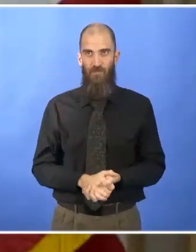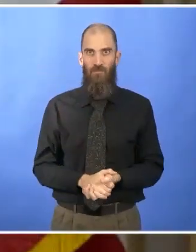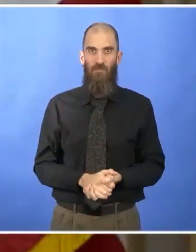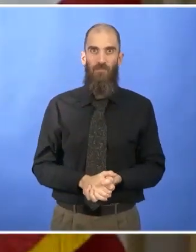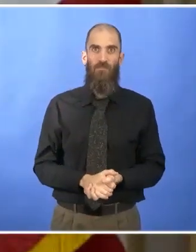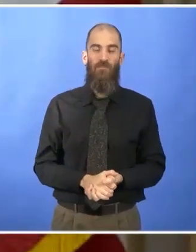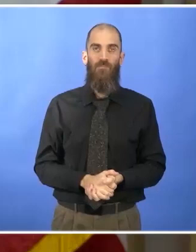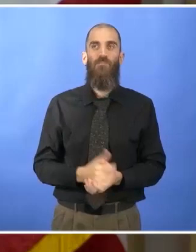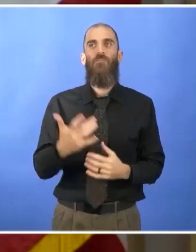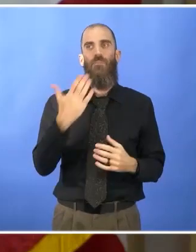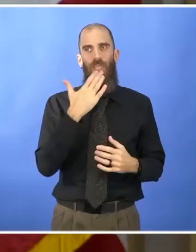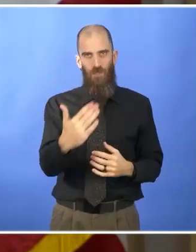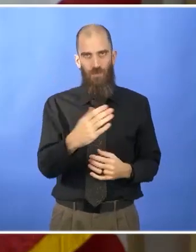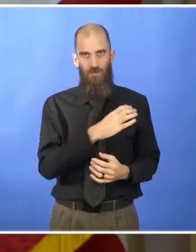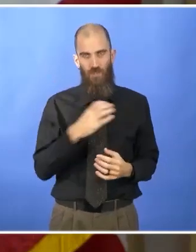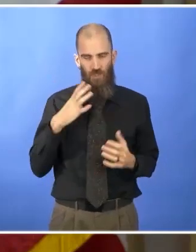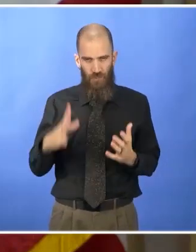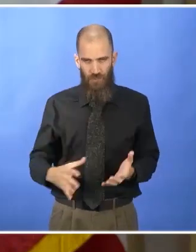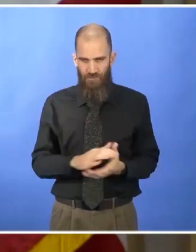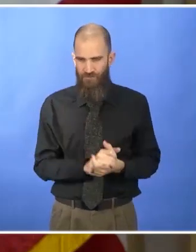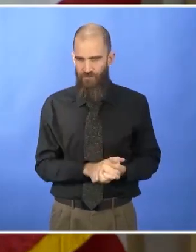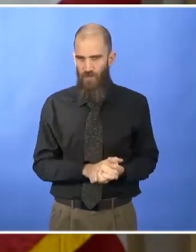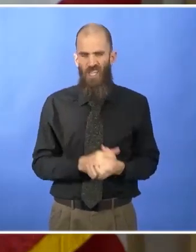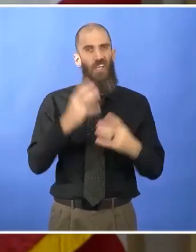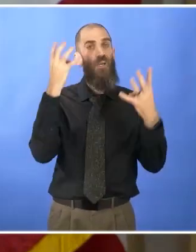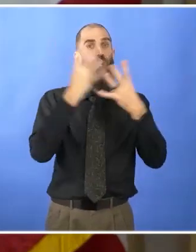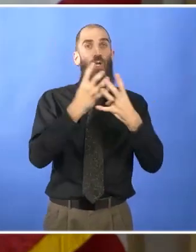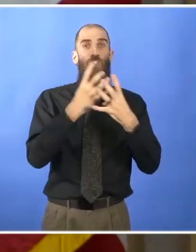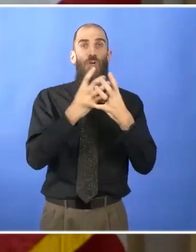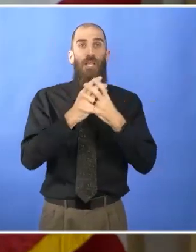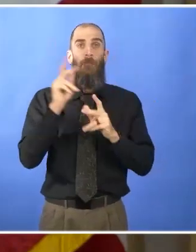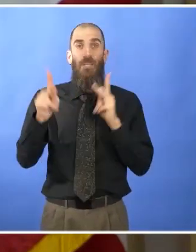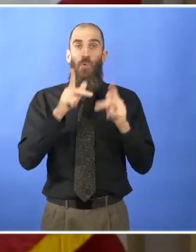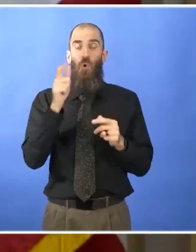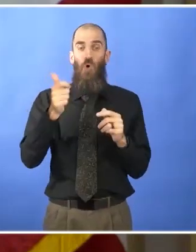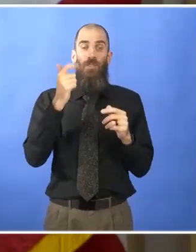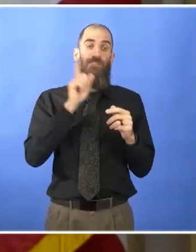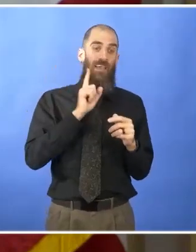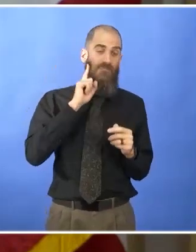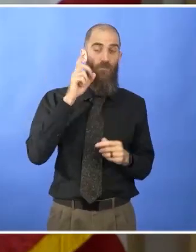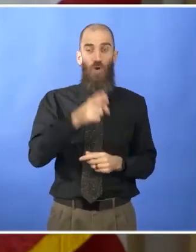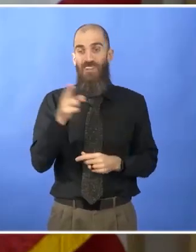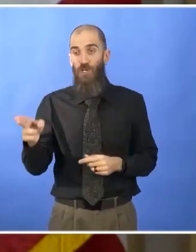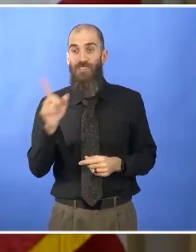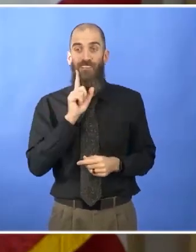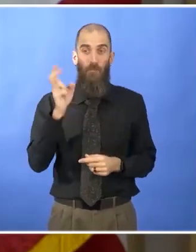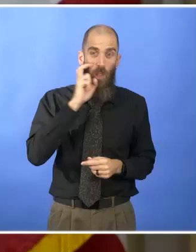THE INCARCERATED WHO ARE DEAF,